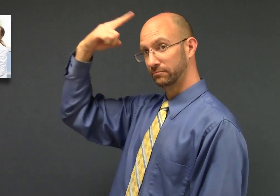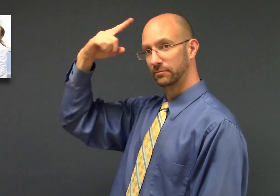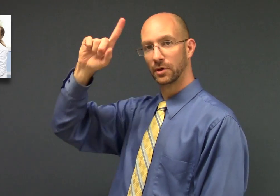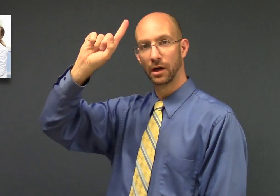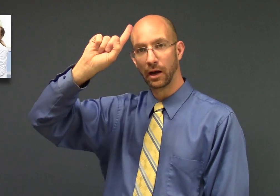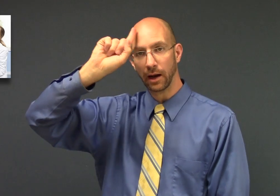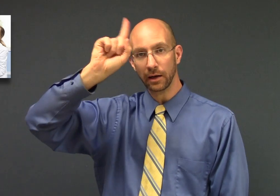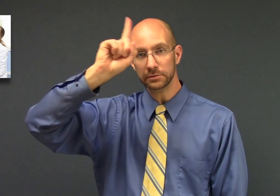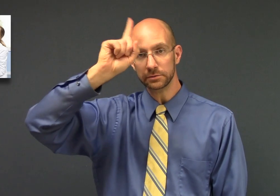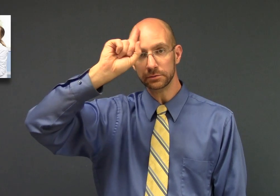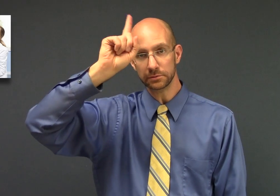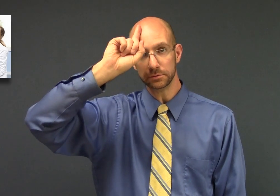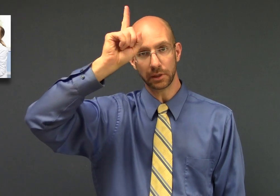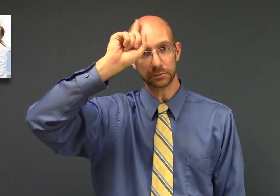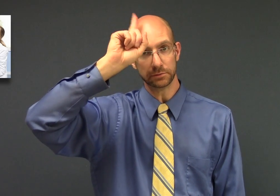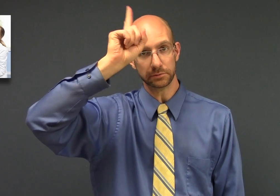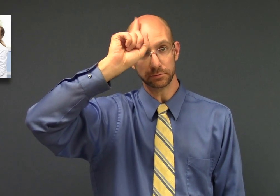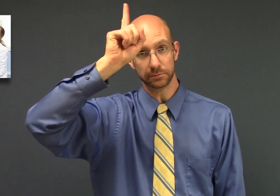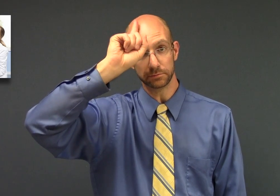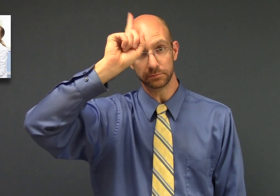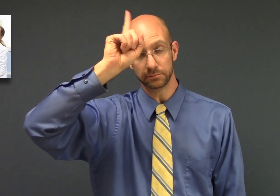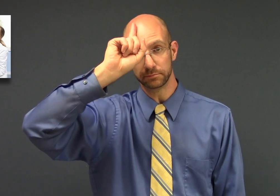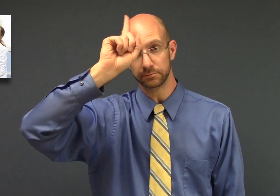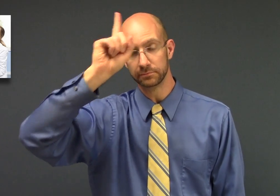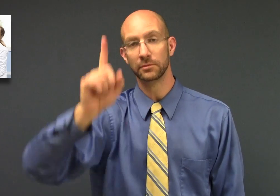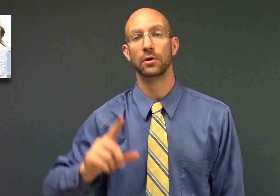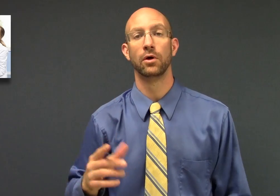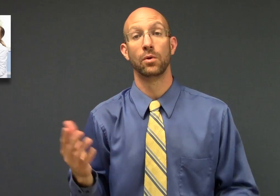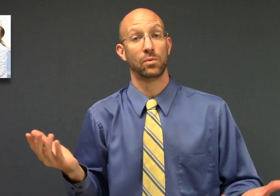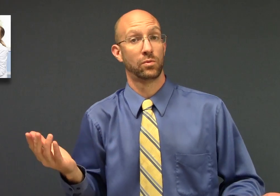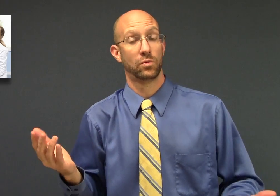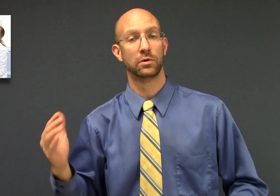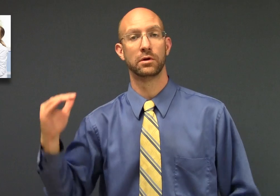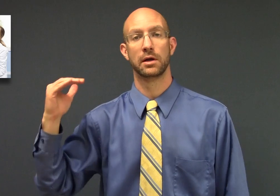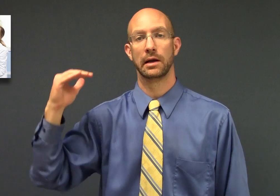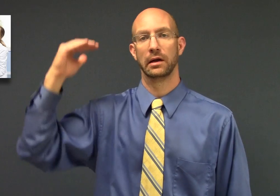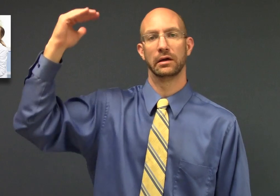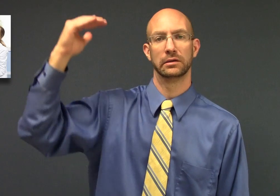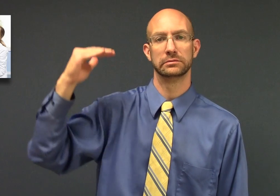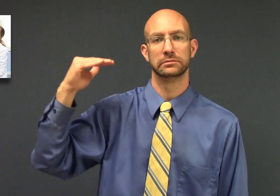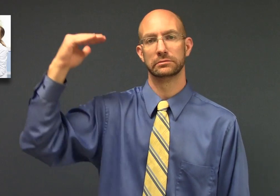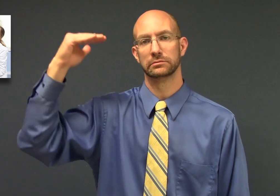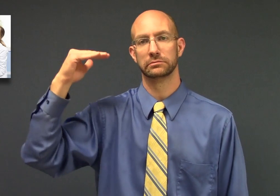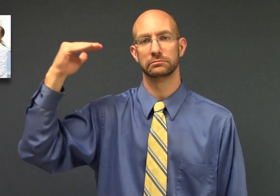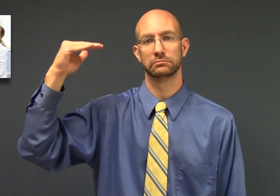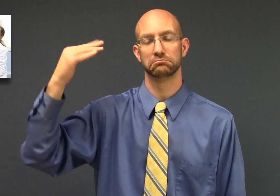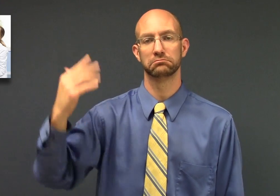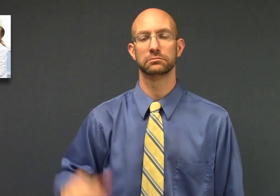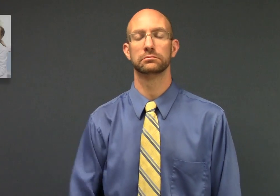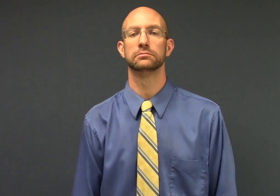So that is why HEIGHT is signed this way. Or you could sign this way for HEIGHT.